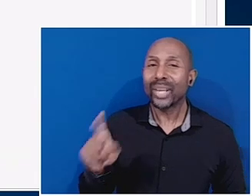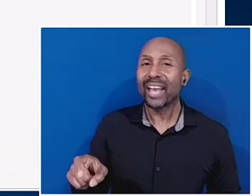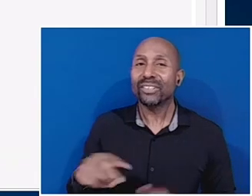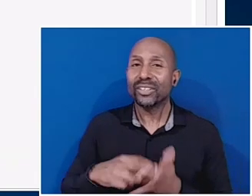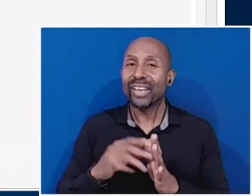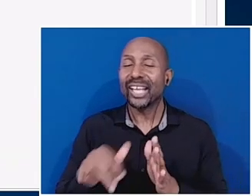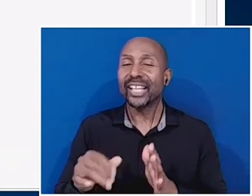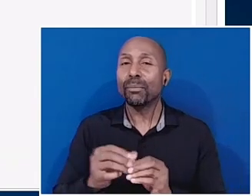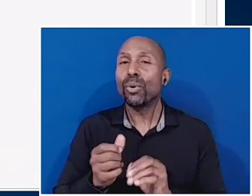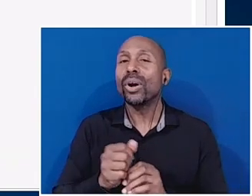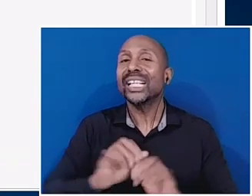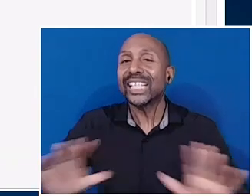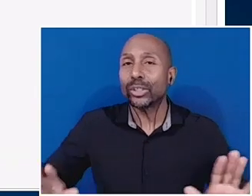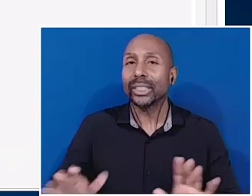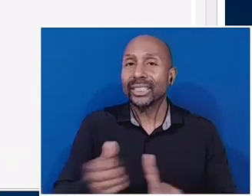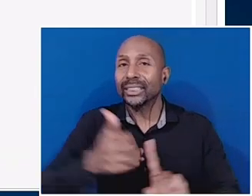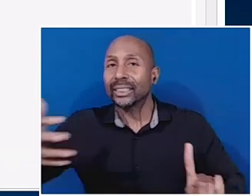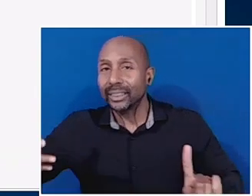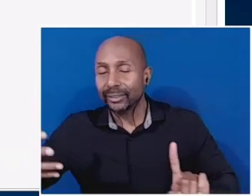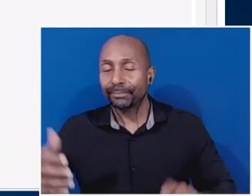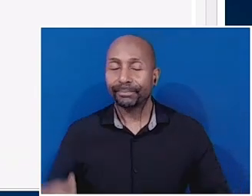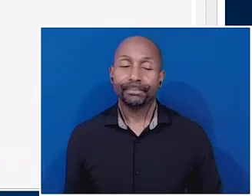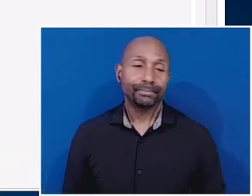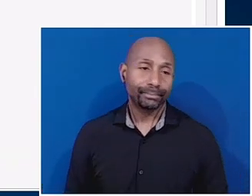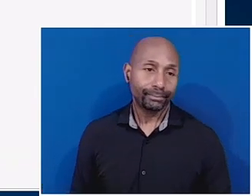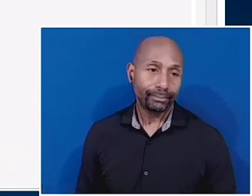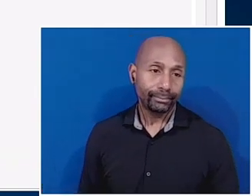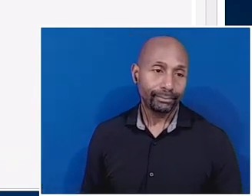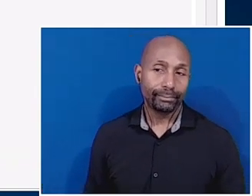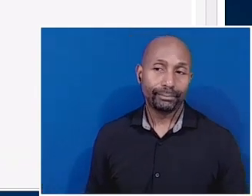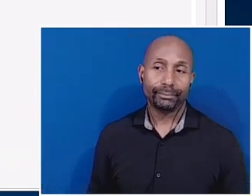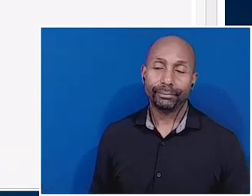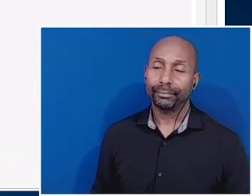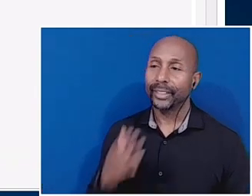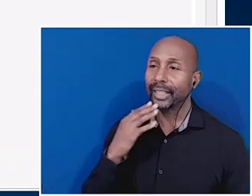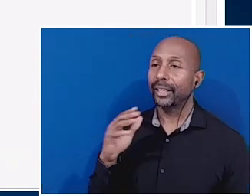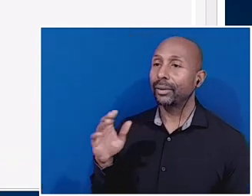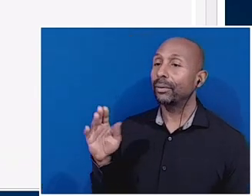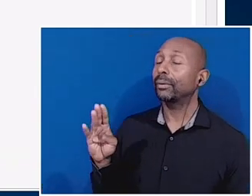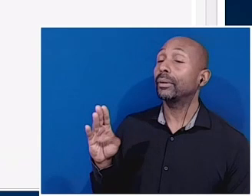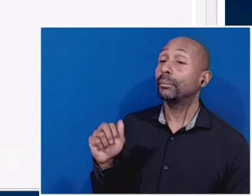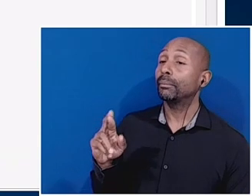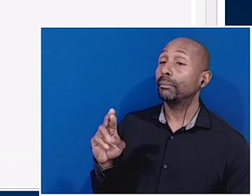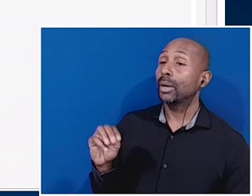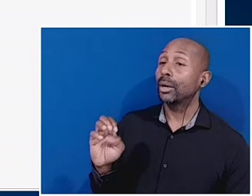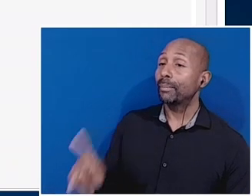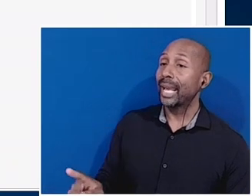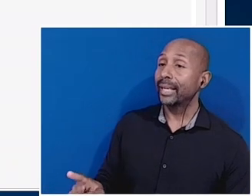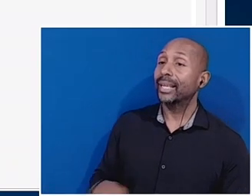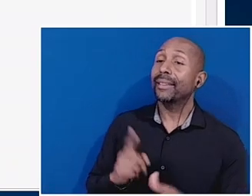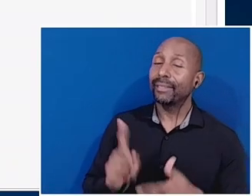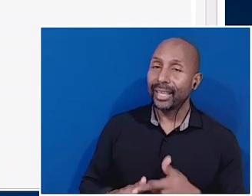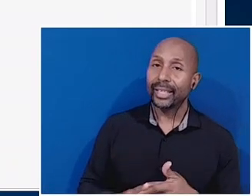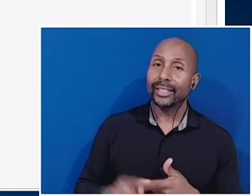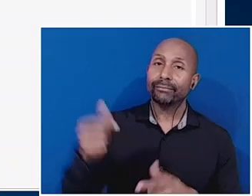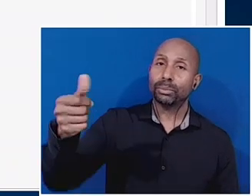Thank you. We'll take Barmak, and then we'll do a temperature check and move on to the next section with changes.